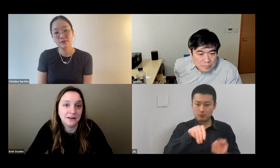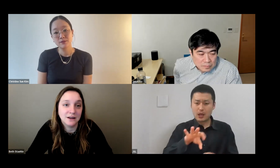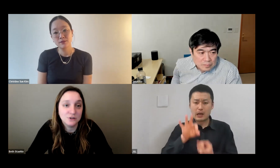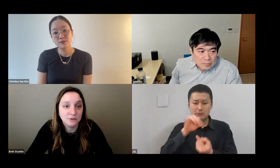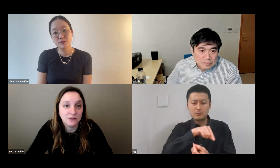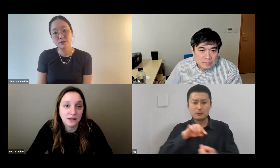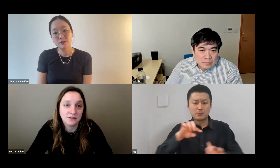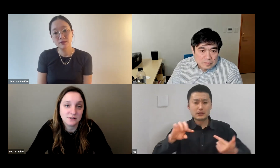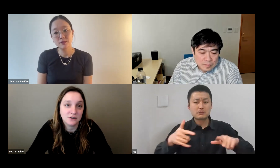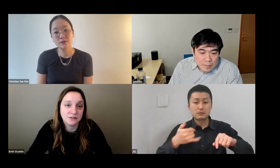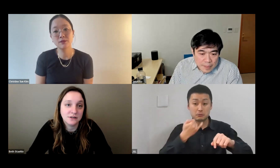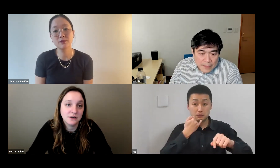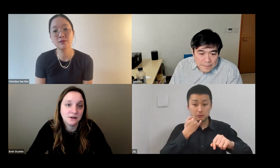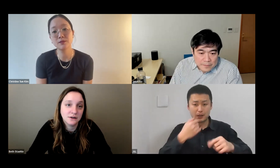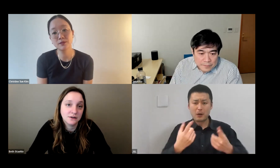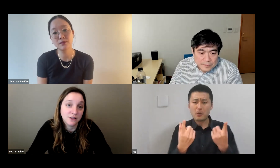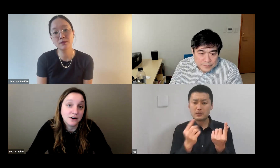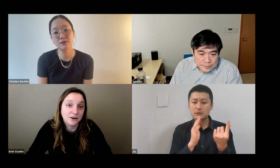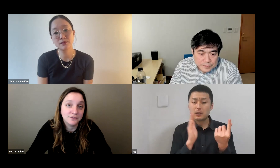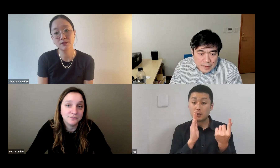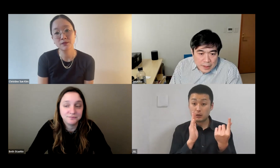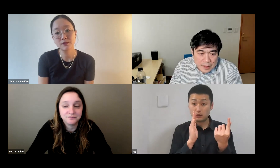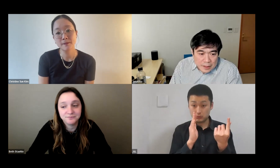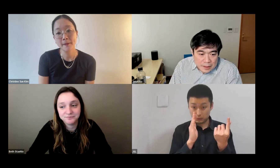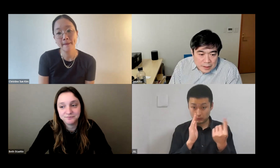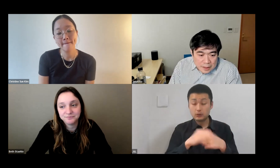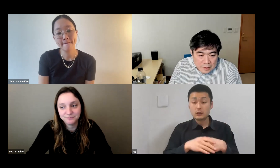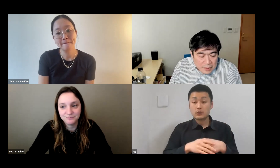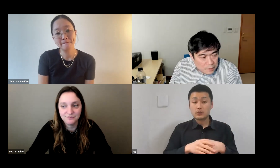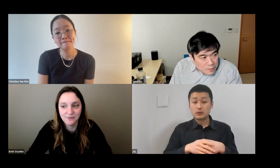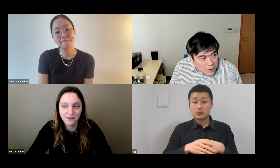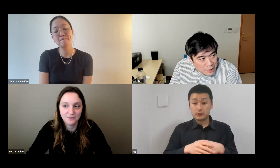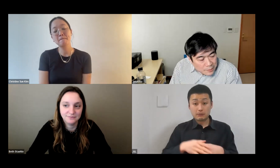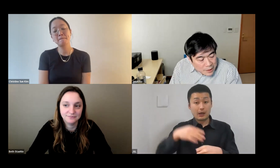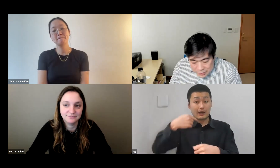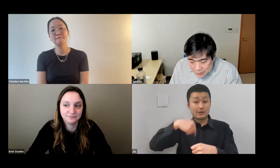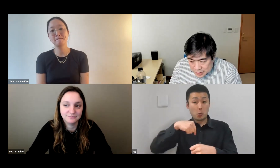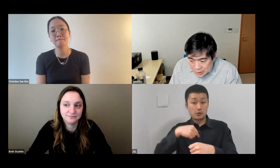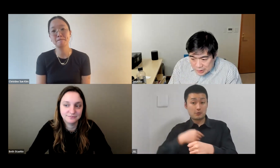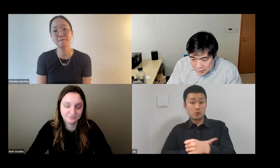I think it starts there I was just